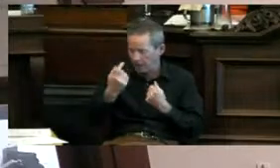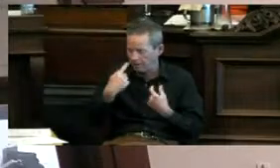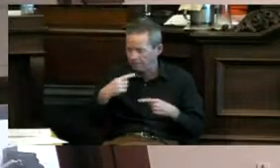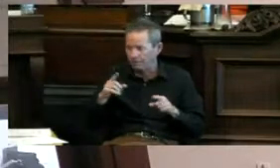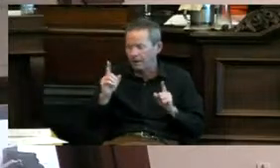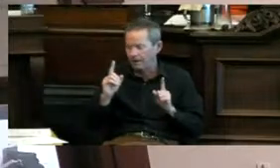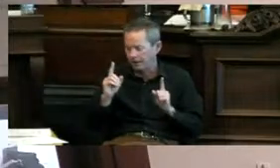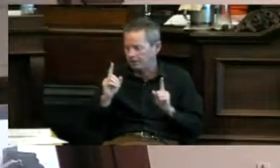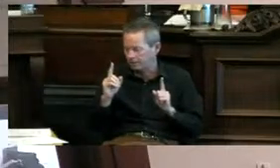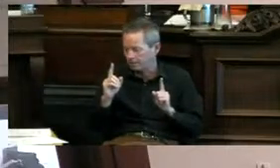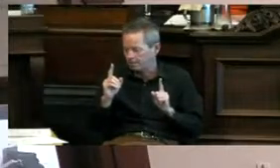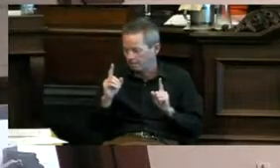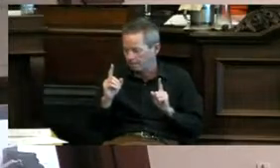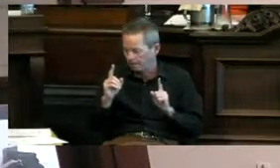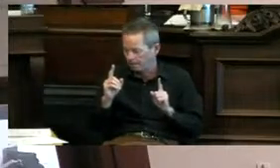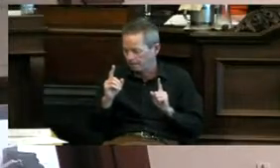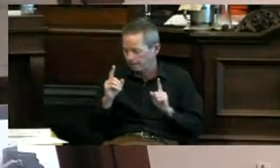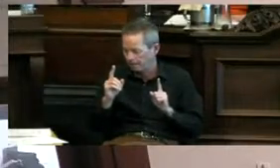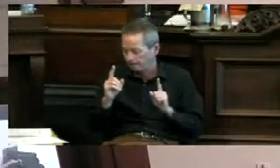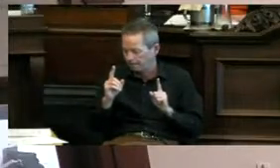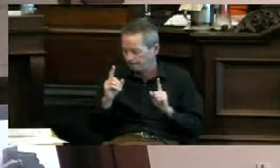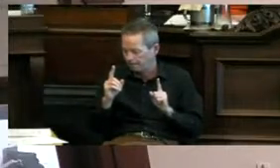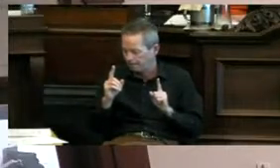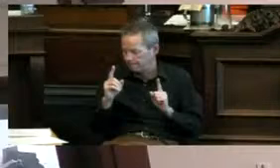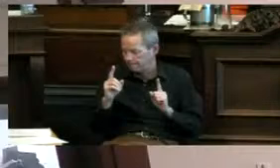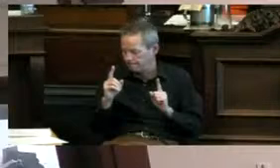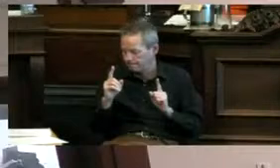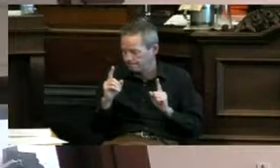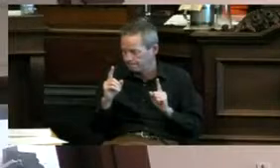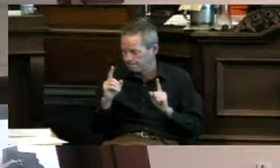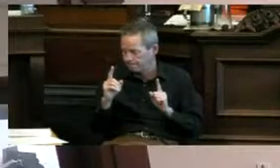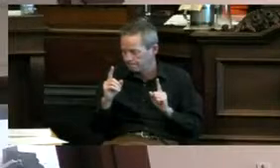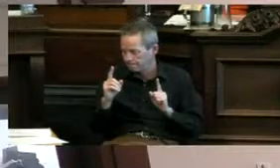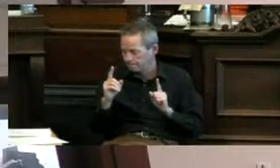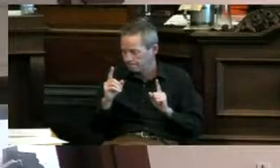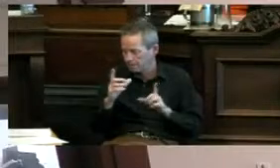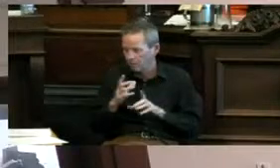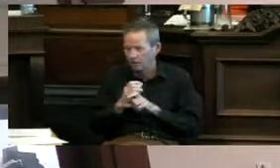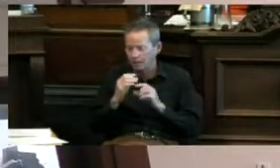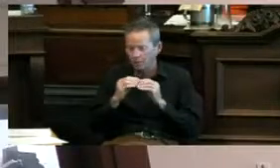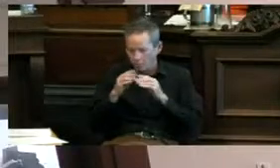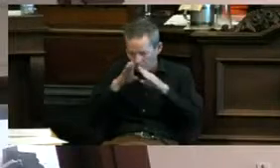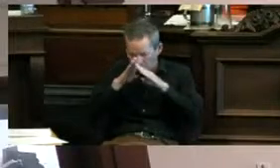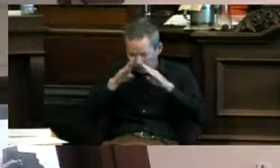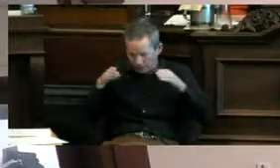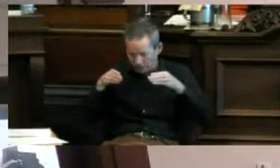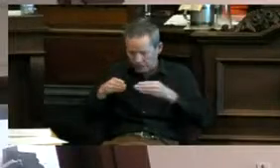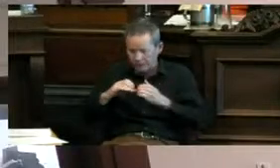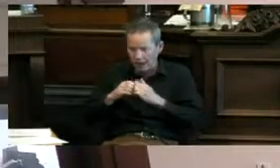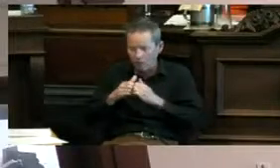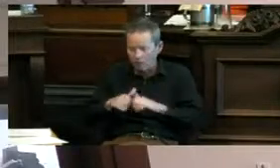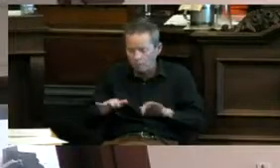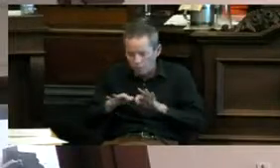We all know how important mental health is. And finally, we're